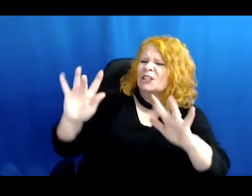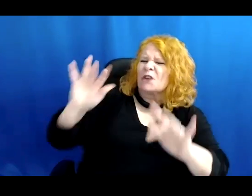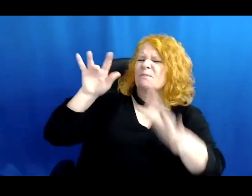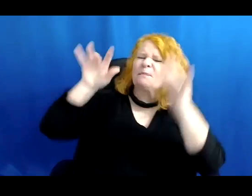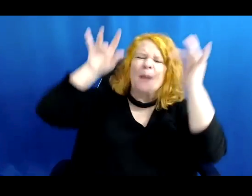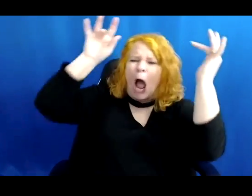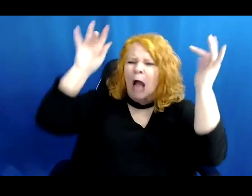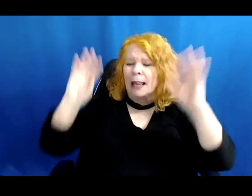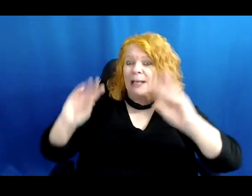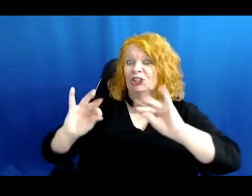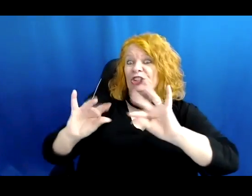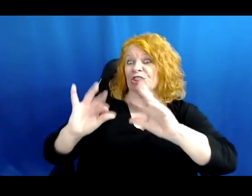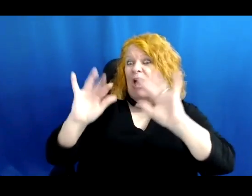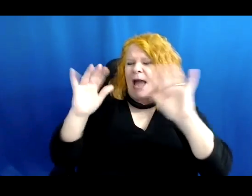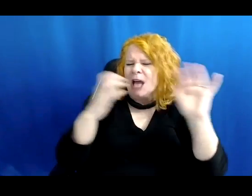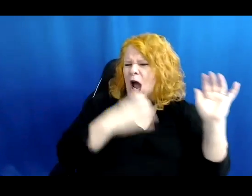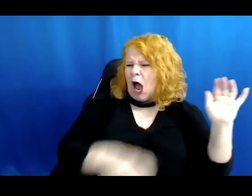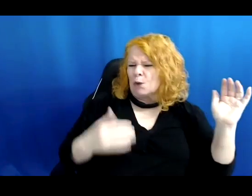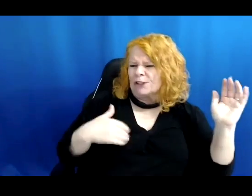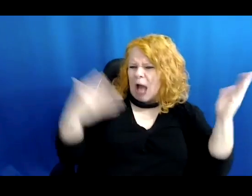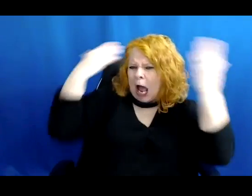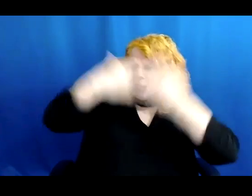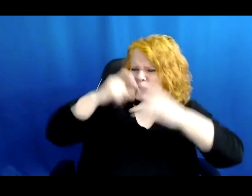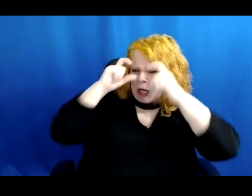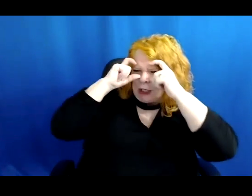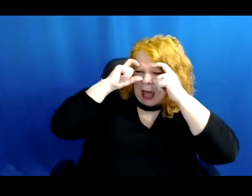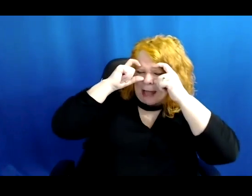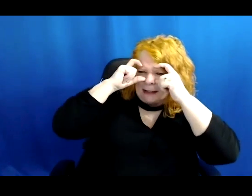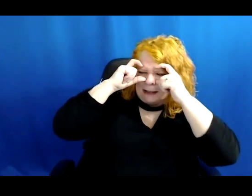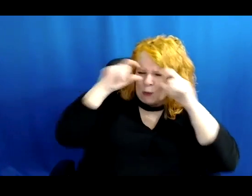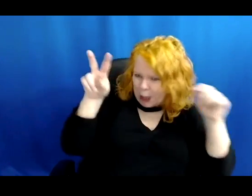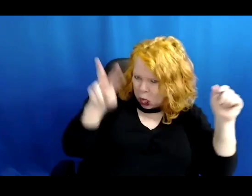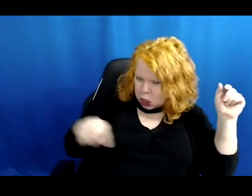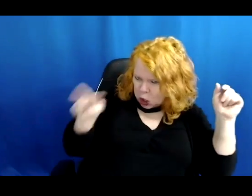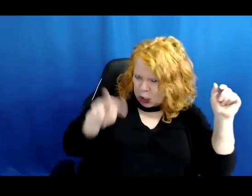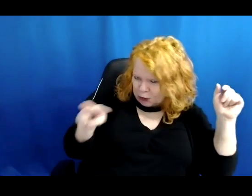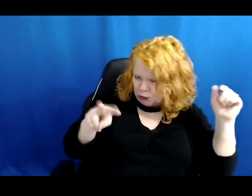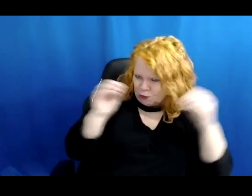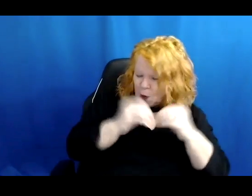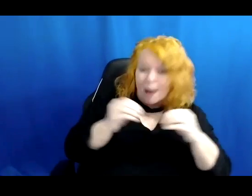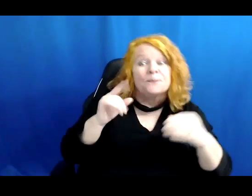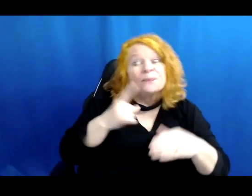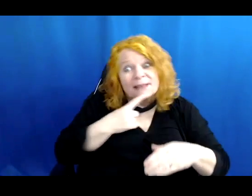I wish I had my sunglasses on to look at you,'' said Papa the One-Winged Parrot, shading his